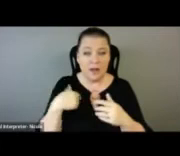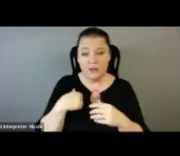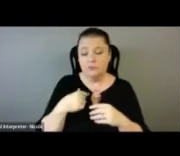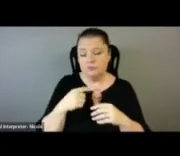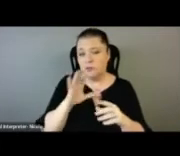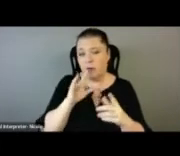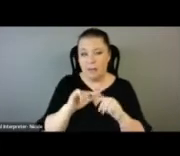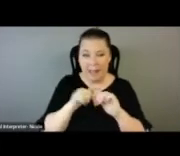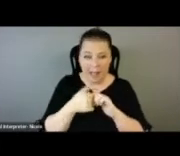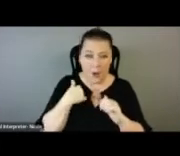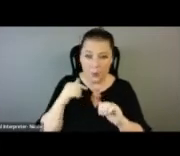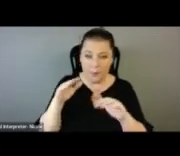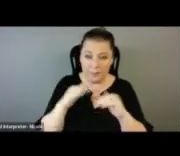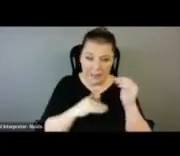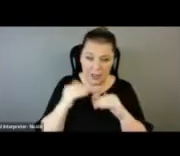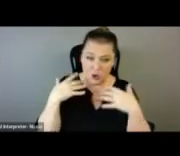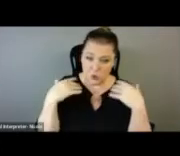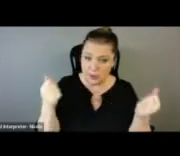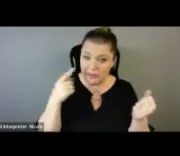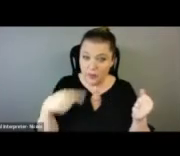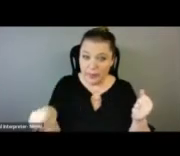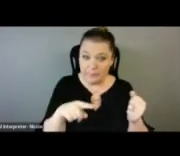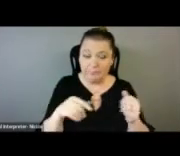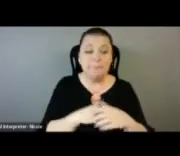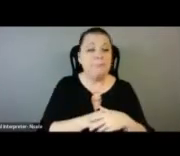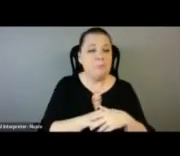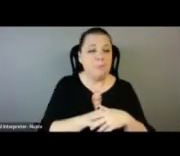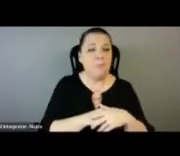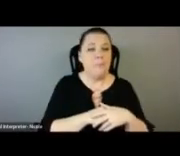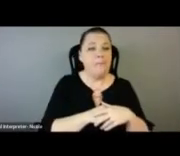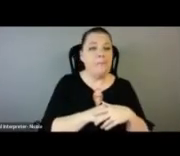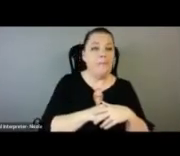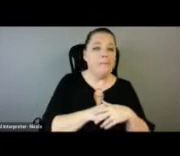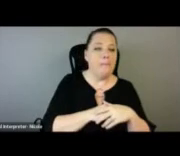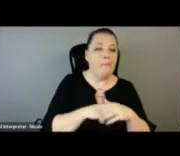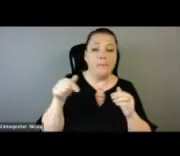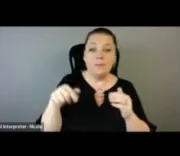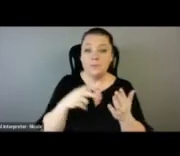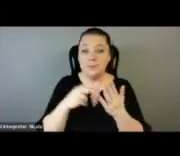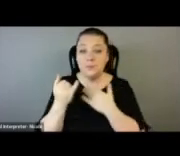strengths. Next slide. So in this project, we took the answer